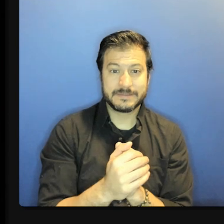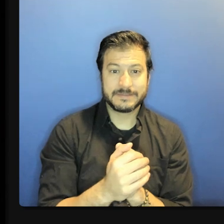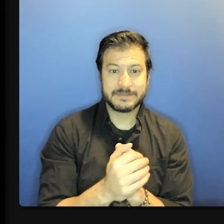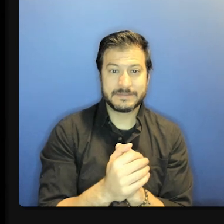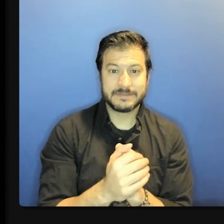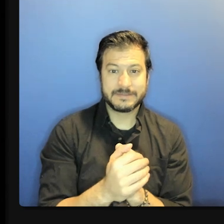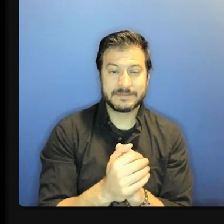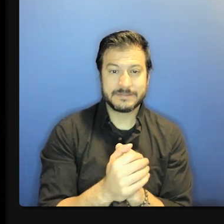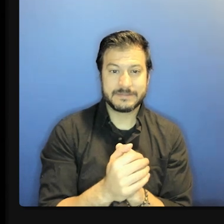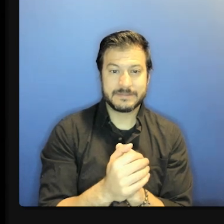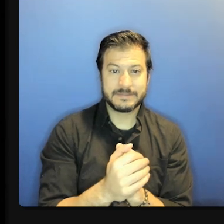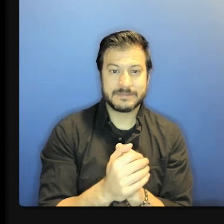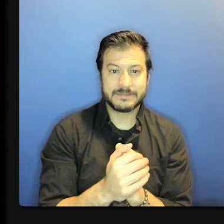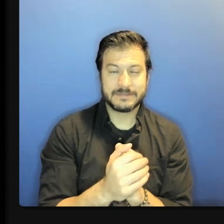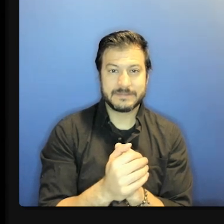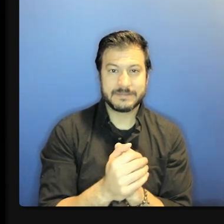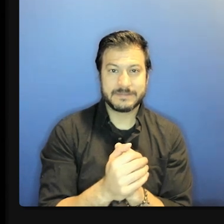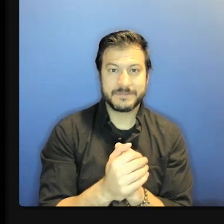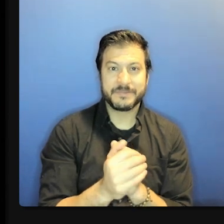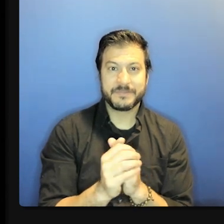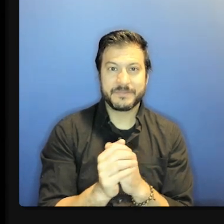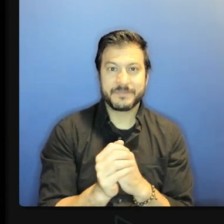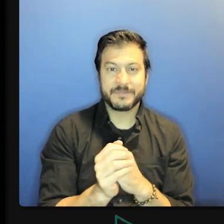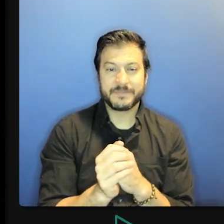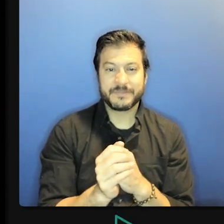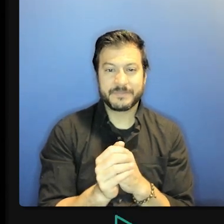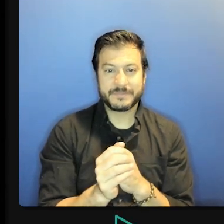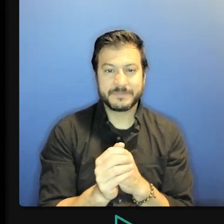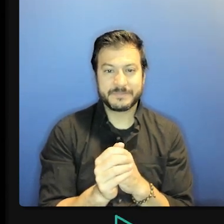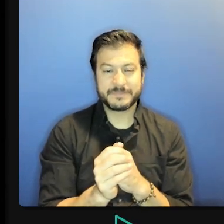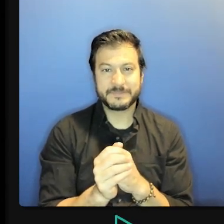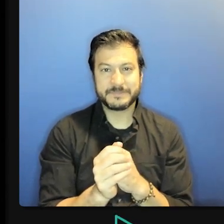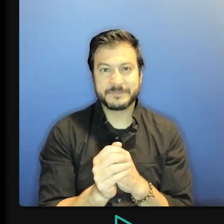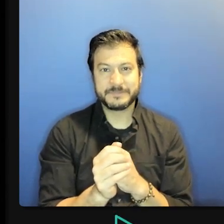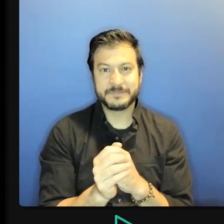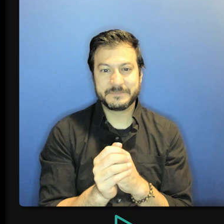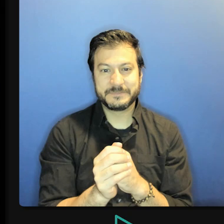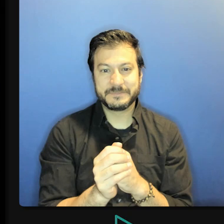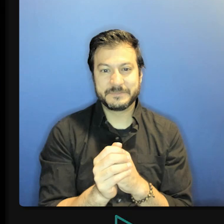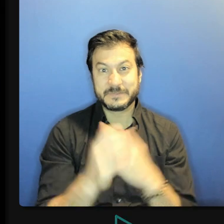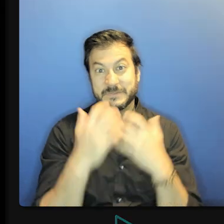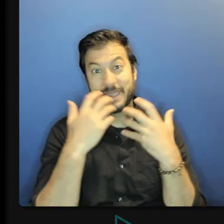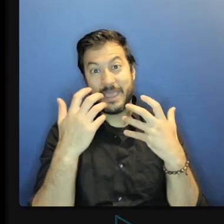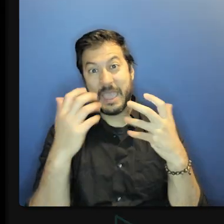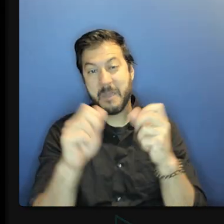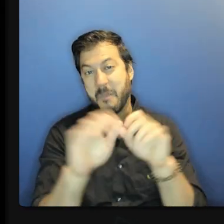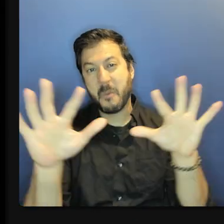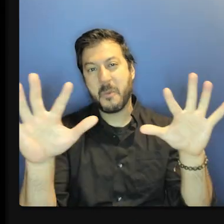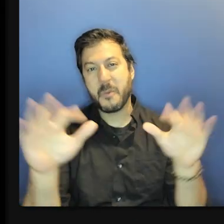[SCREECHING] [EXPLOSION]